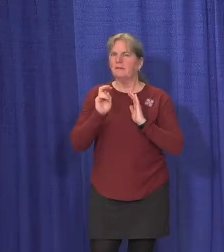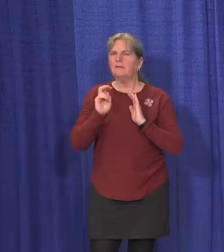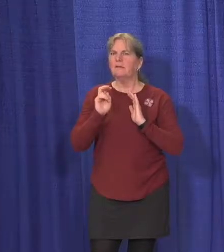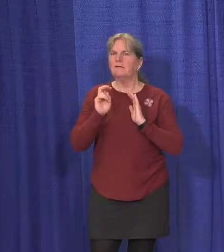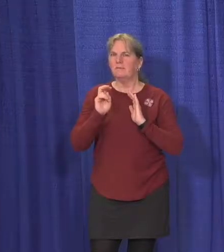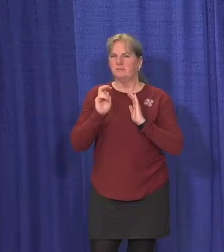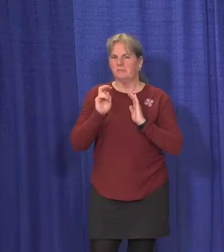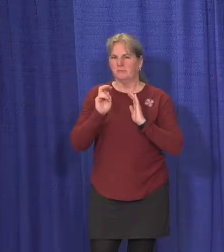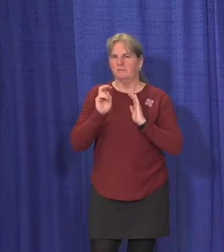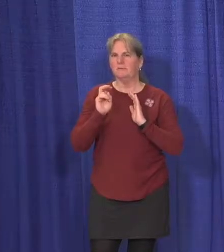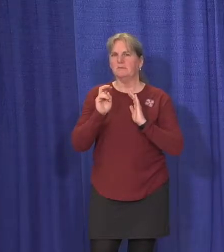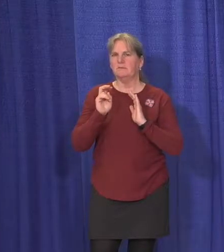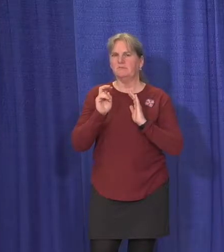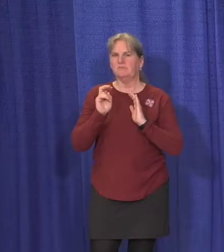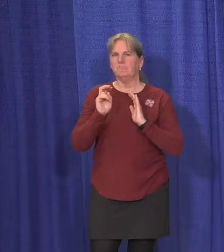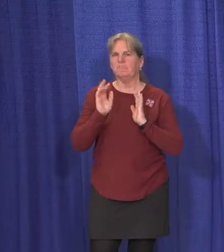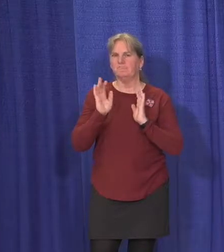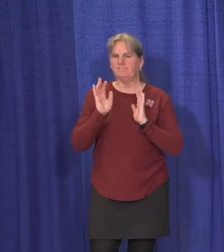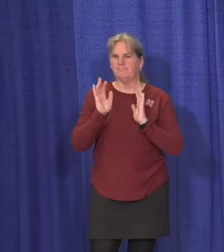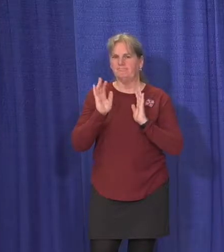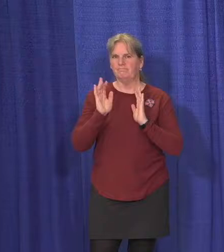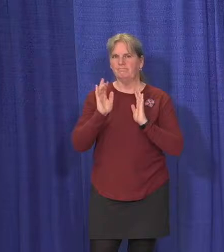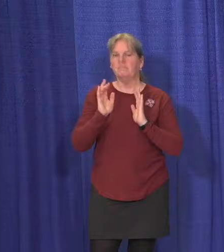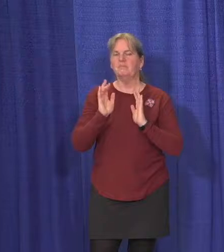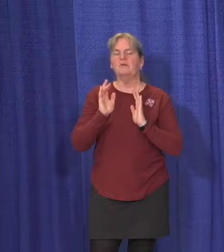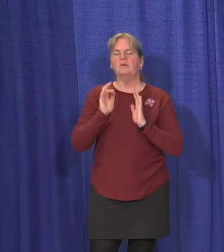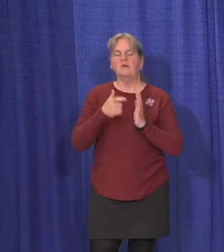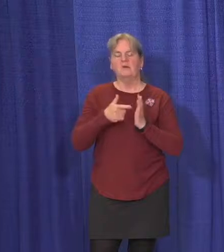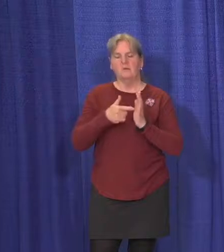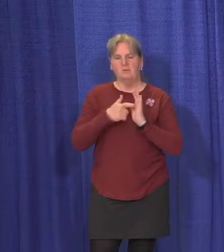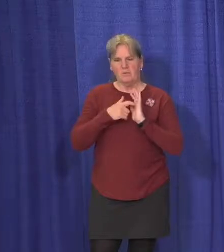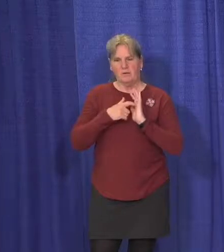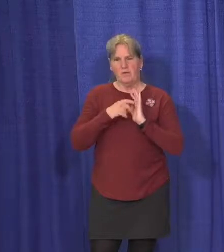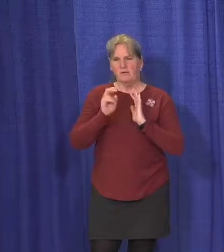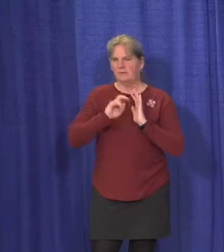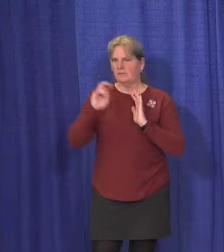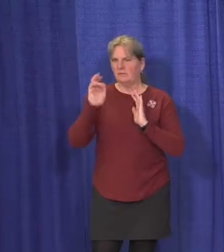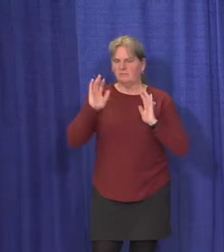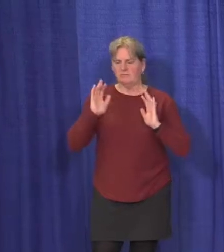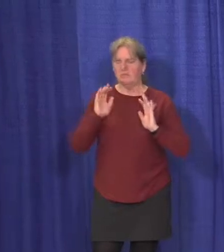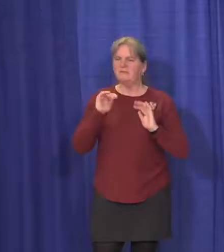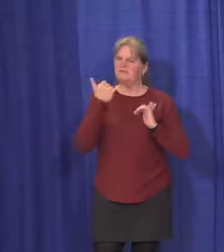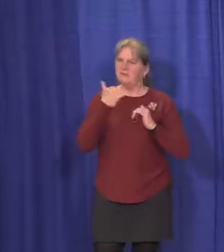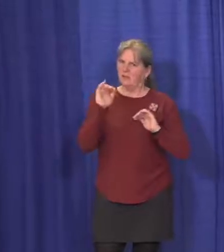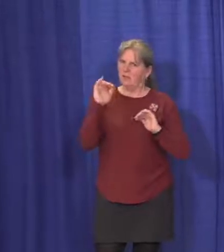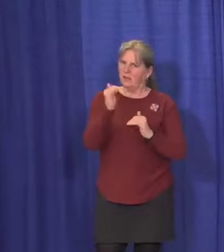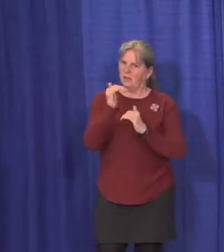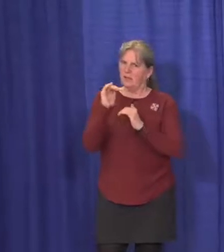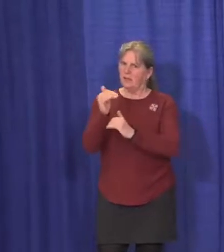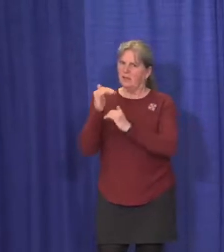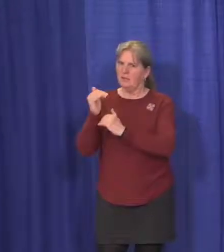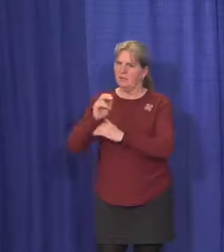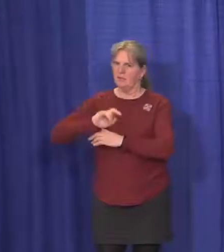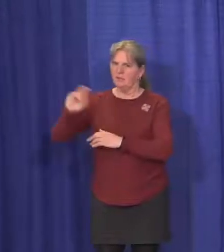nonessential travel is not advised.